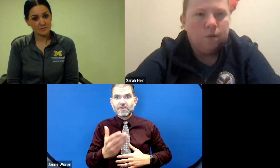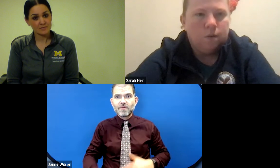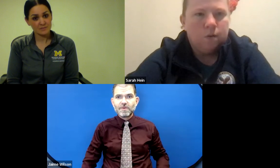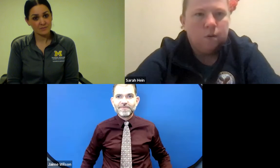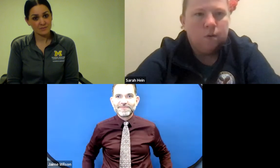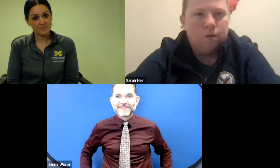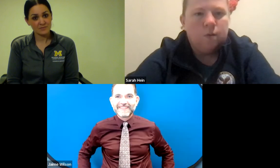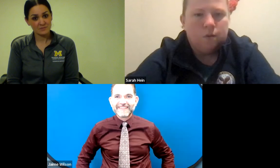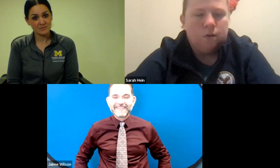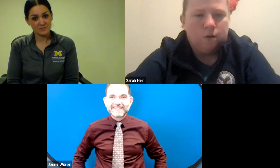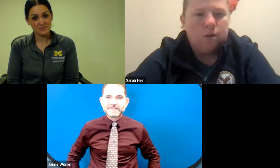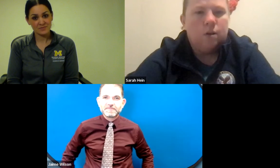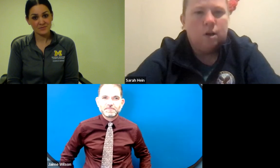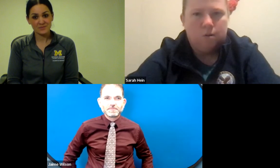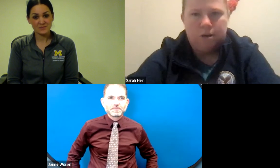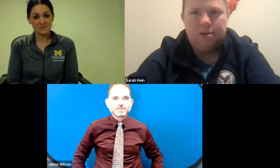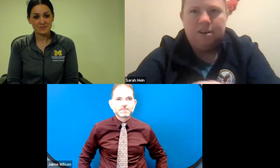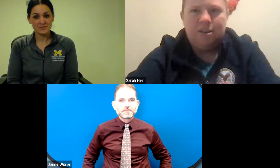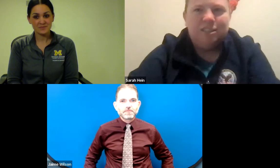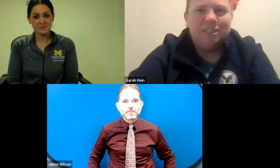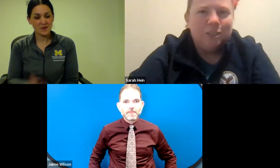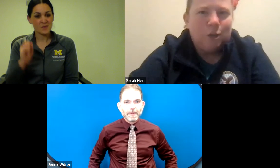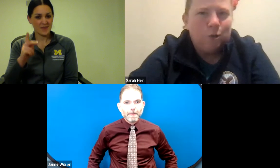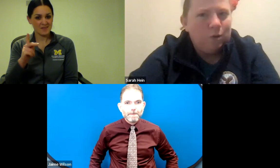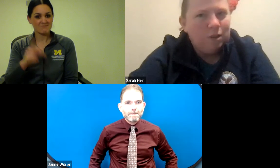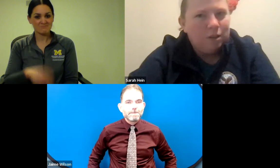ASL Interpreter: I would appreciate that. Yeah. Sarah Hein: Okay. Sarah Hein: sure.